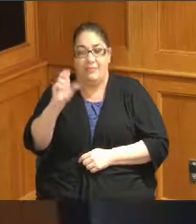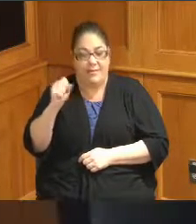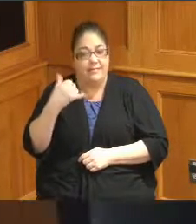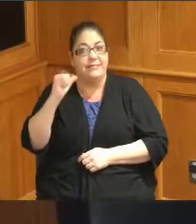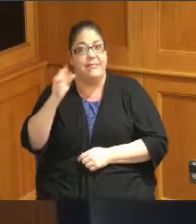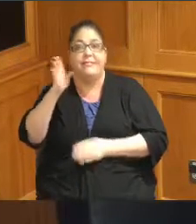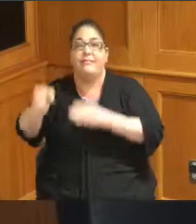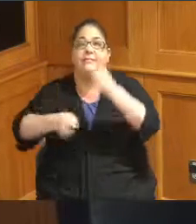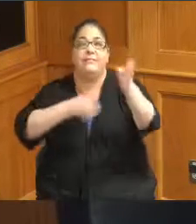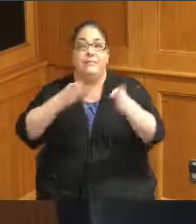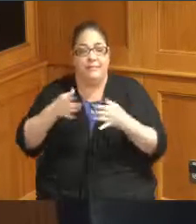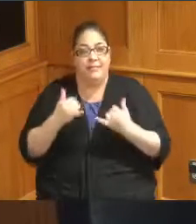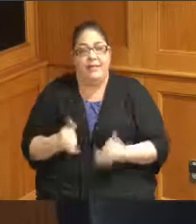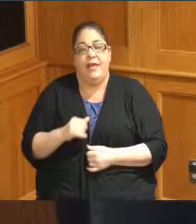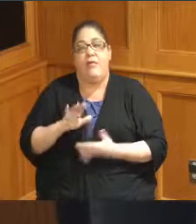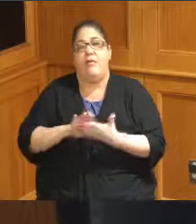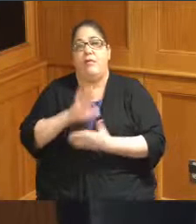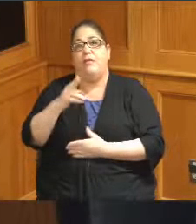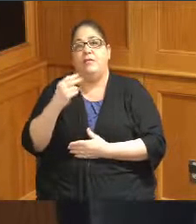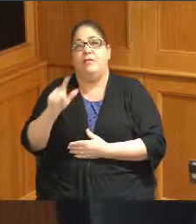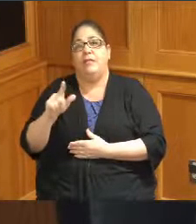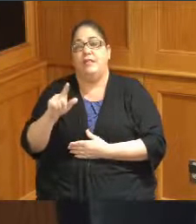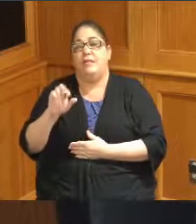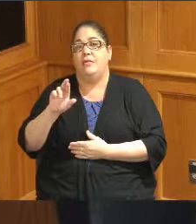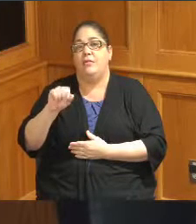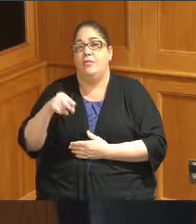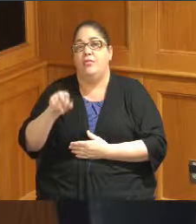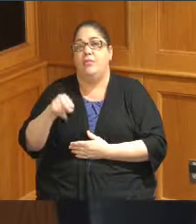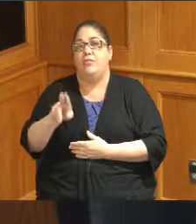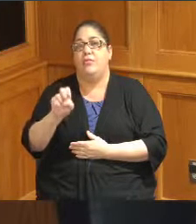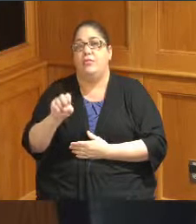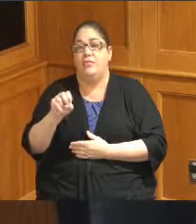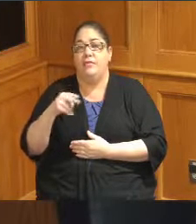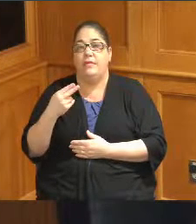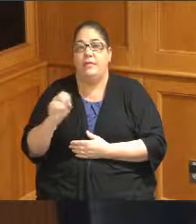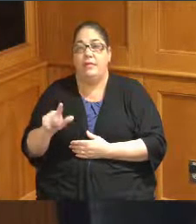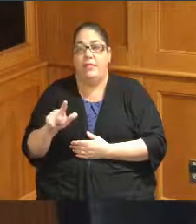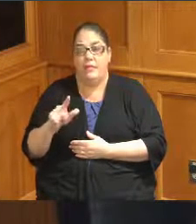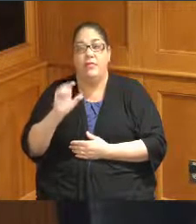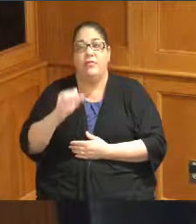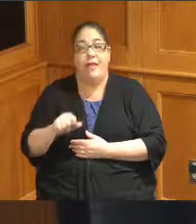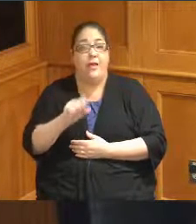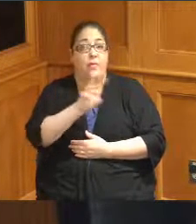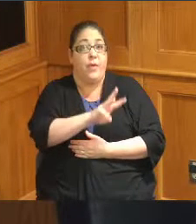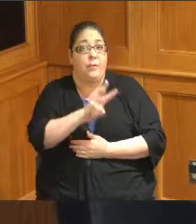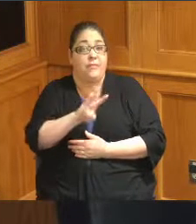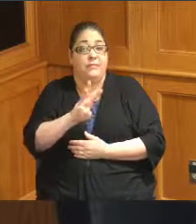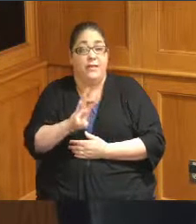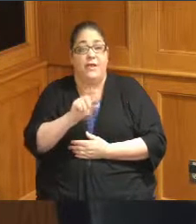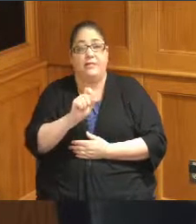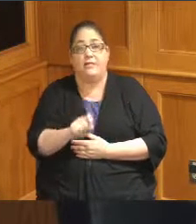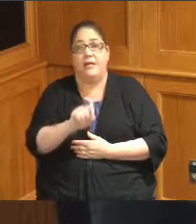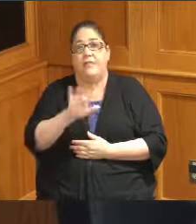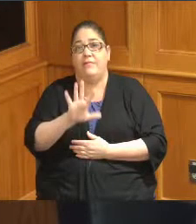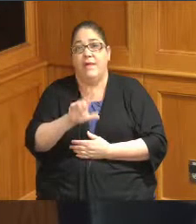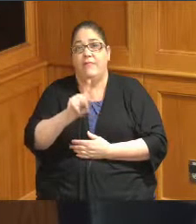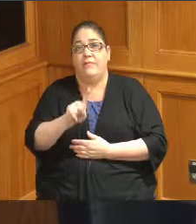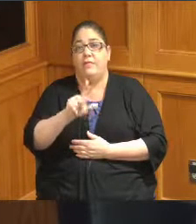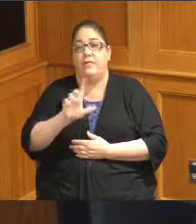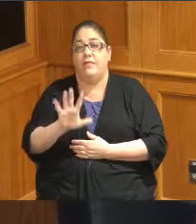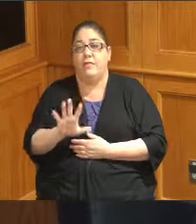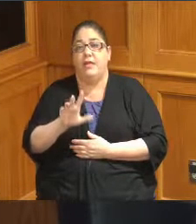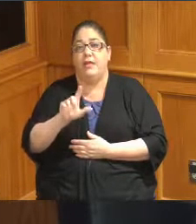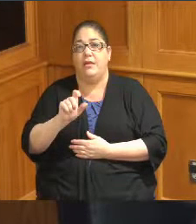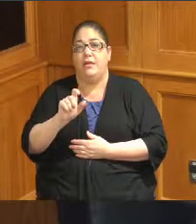on College Hill in The Villages of Roll Hill this week people can go to 513relief.org to see where